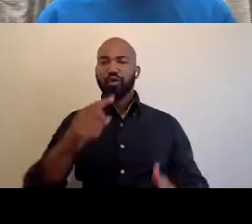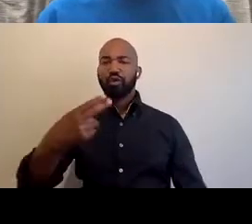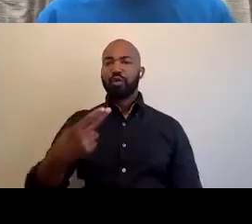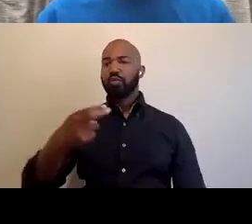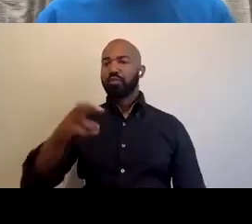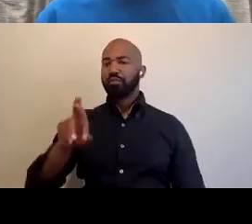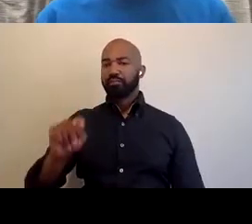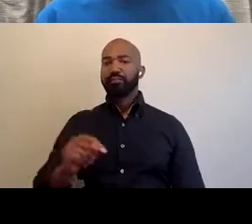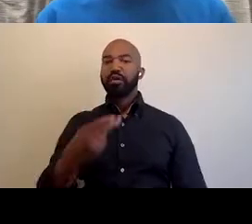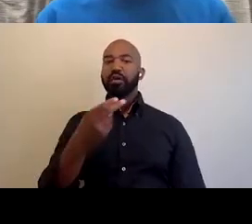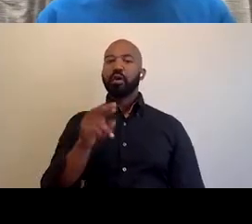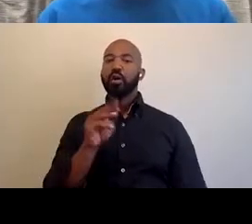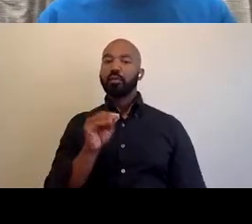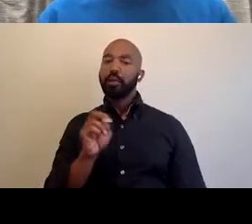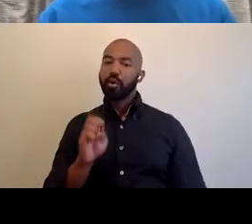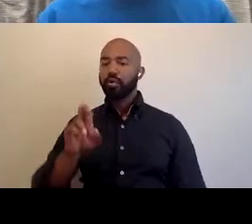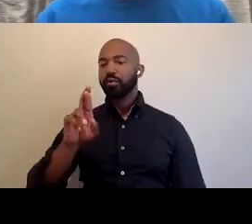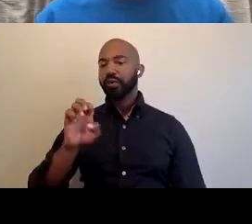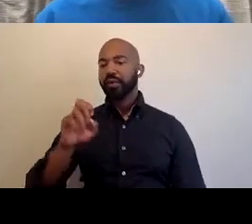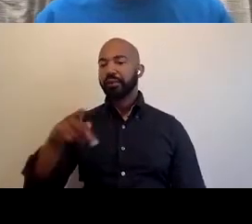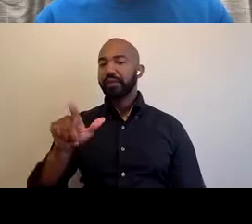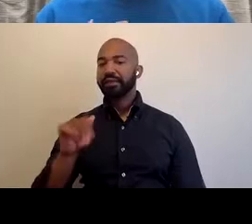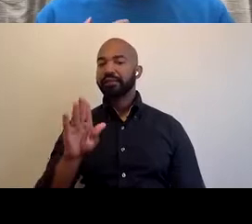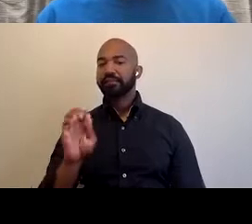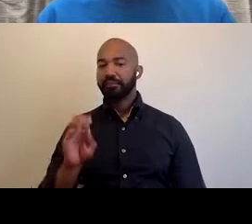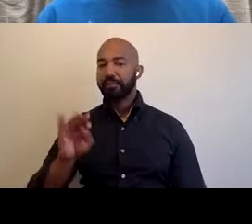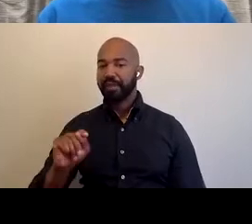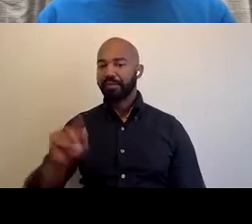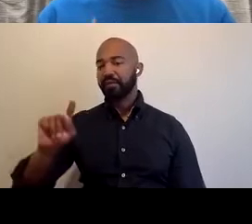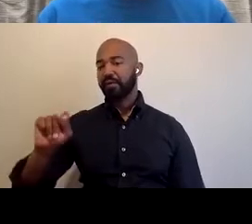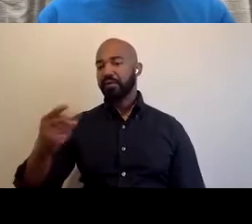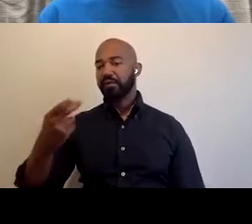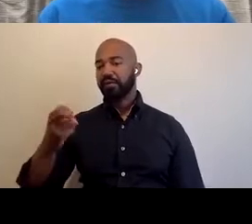And I wanna also say that these are standards of care. So this doesn't dictate